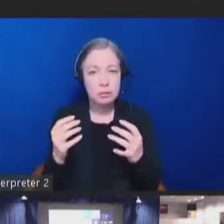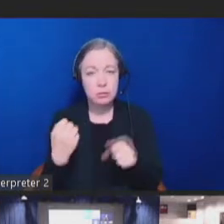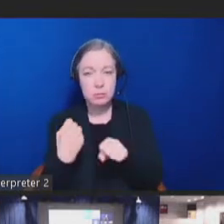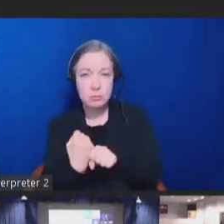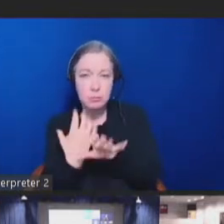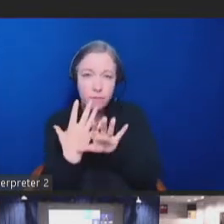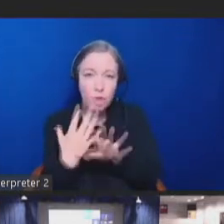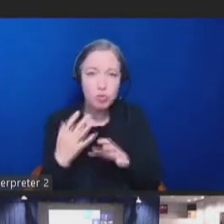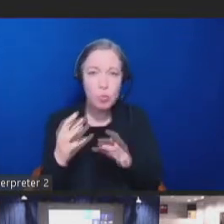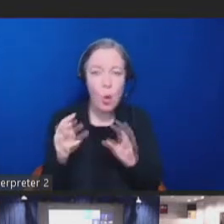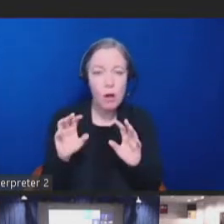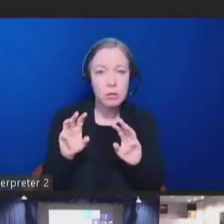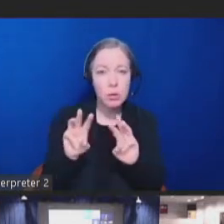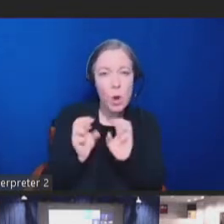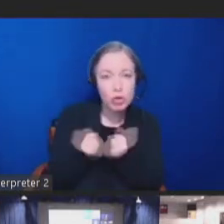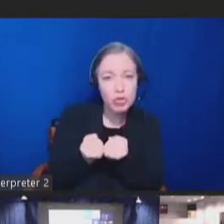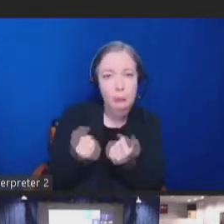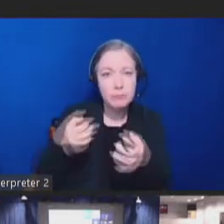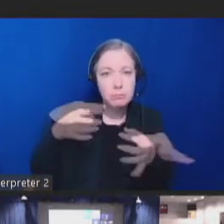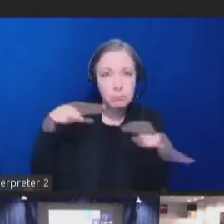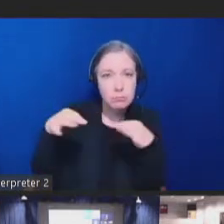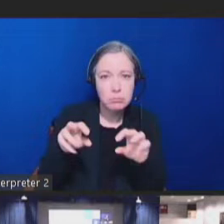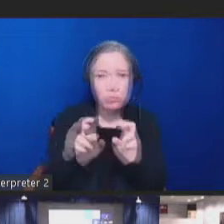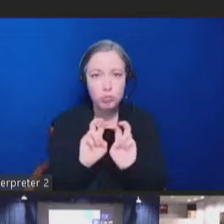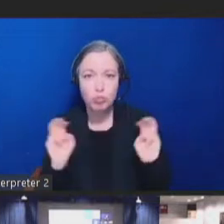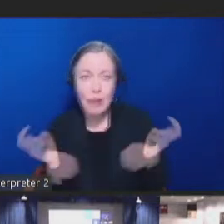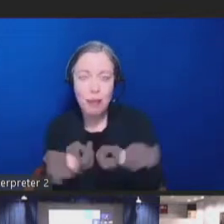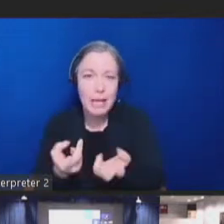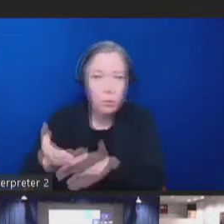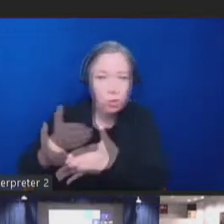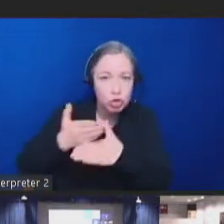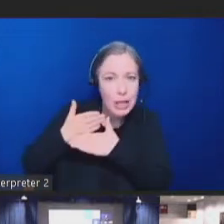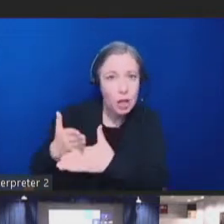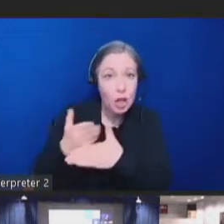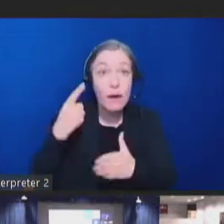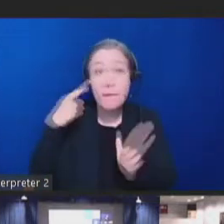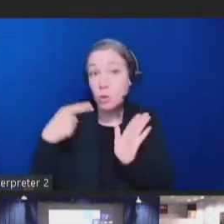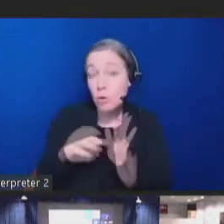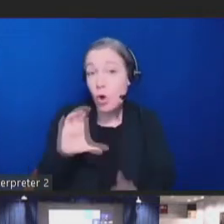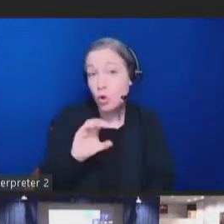culturally appropriate materials. So, with the Cobb Institute, for example, which is listed here,